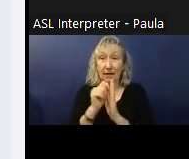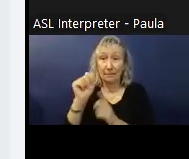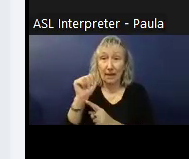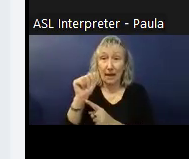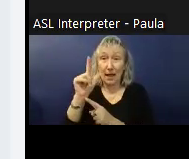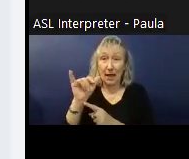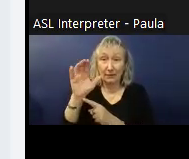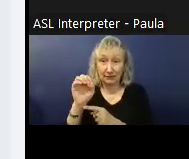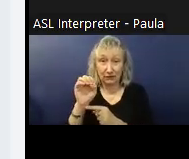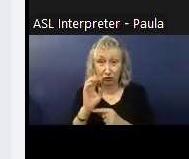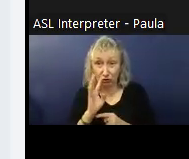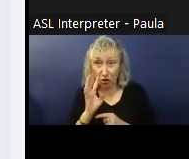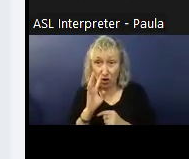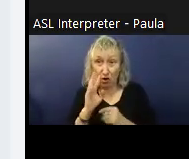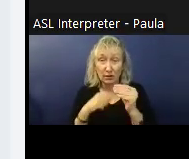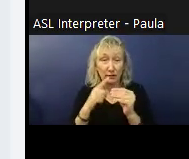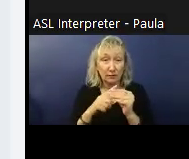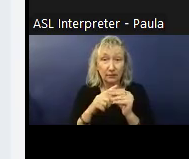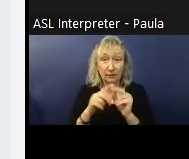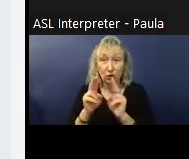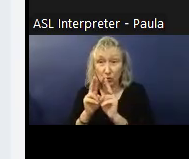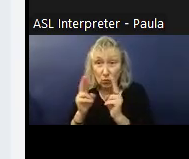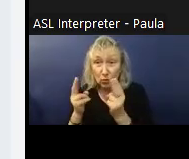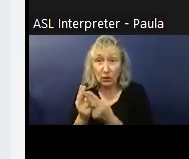regarding like the union involvement.